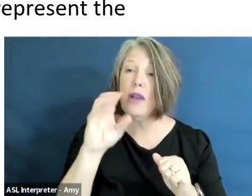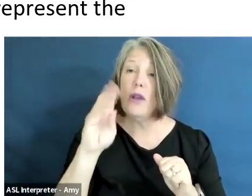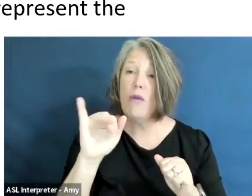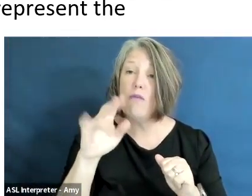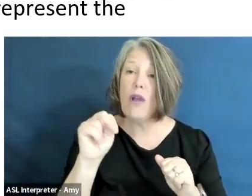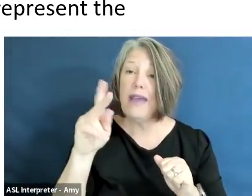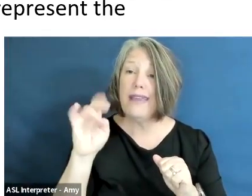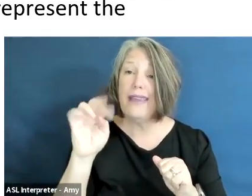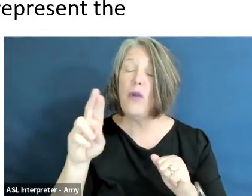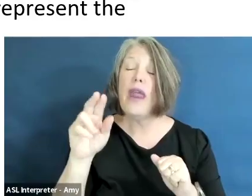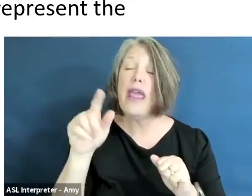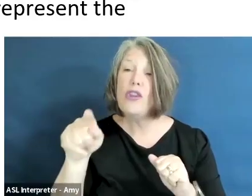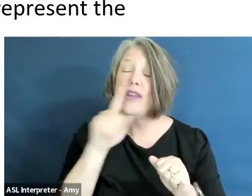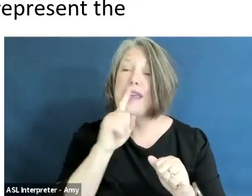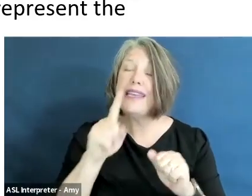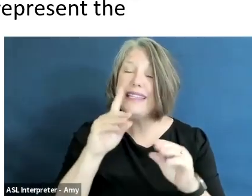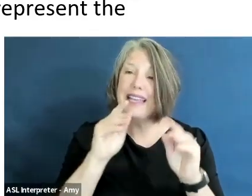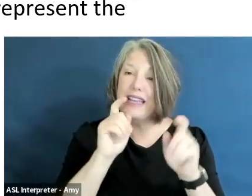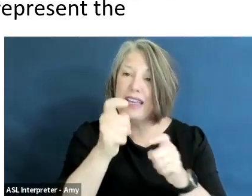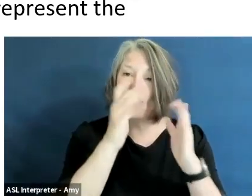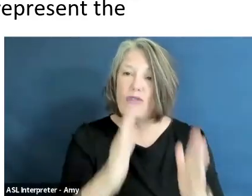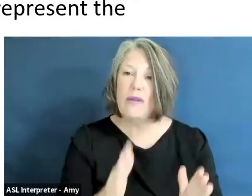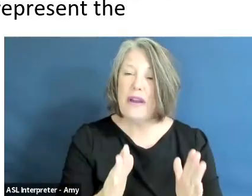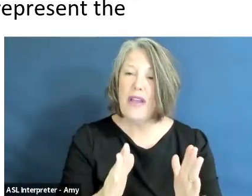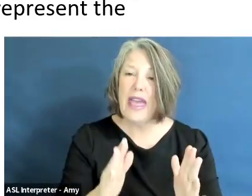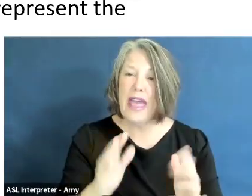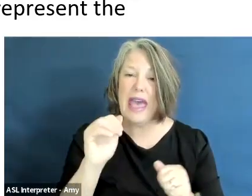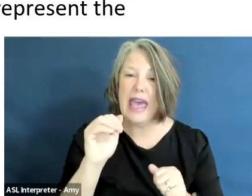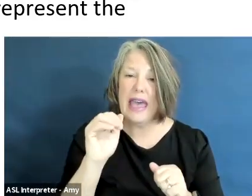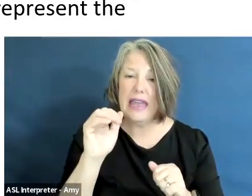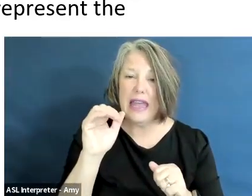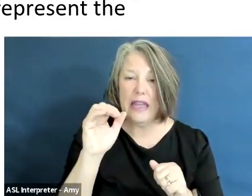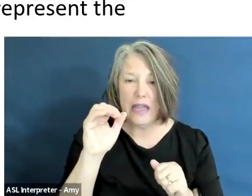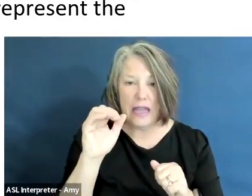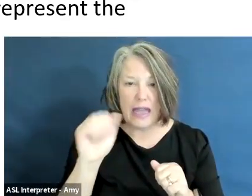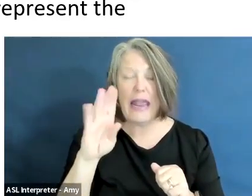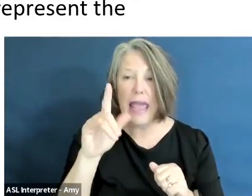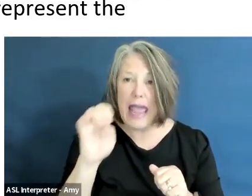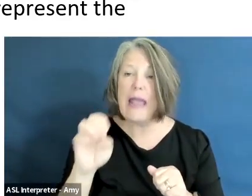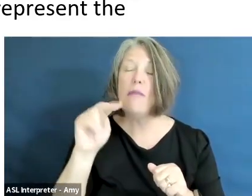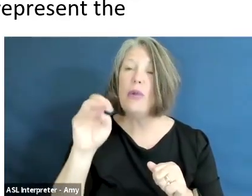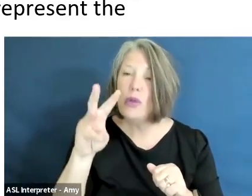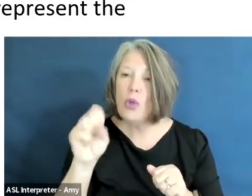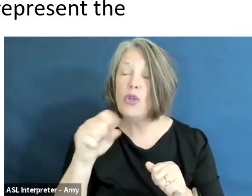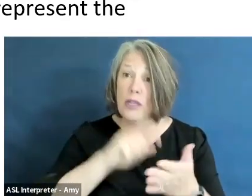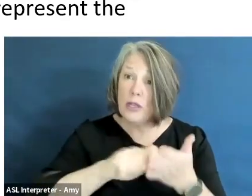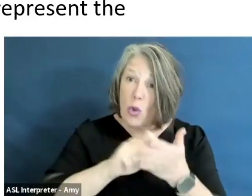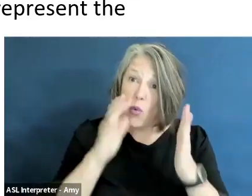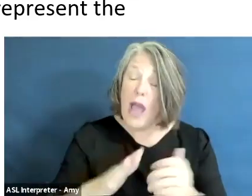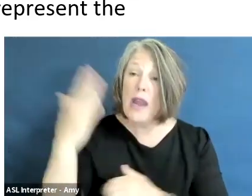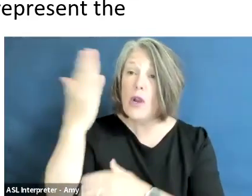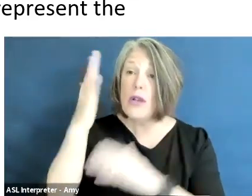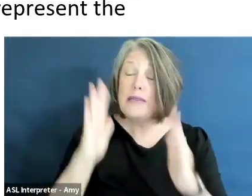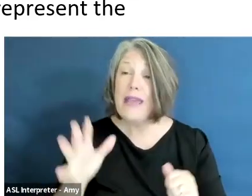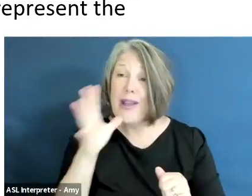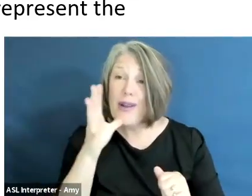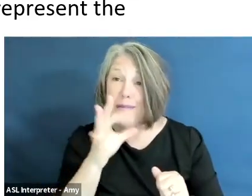and she is a contributor at Able News. She is a writer, a speaker, and a mom of two who has been